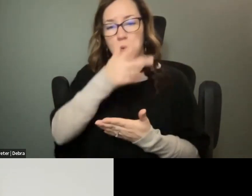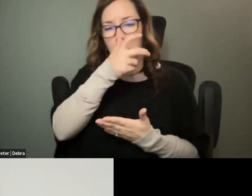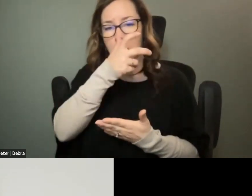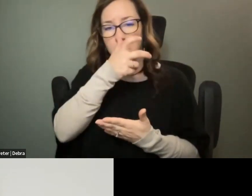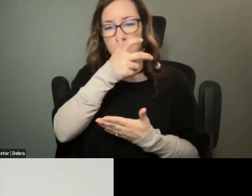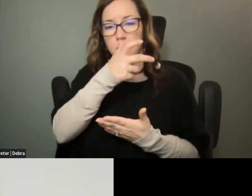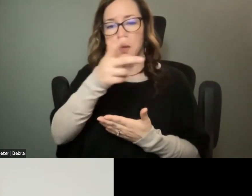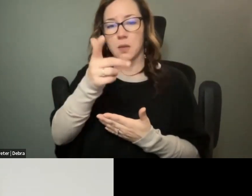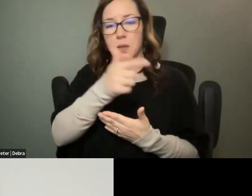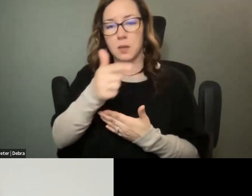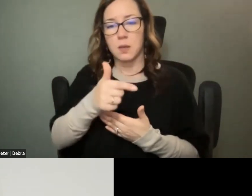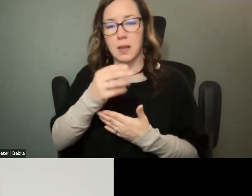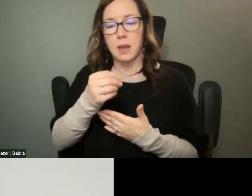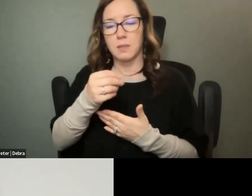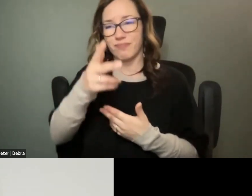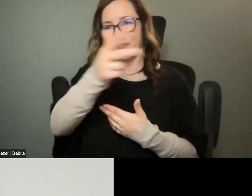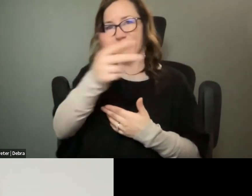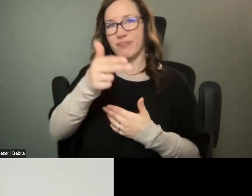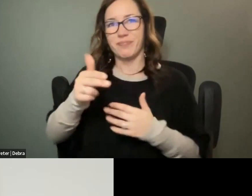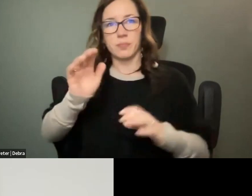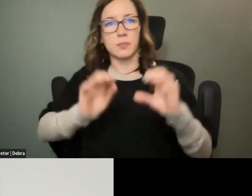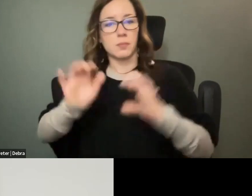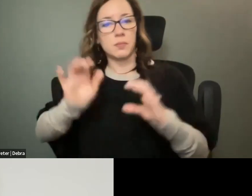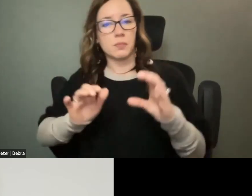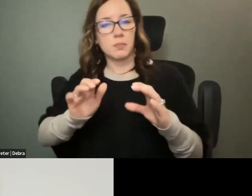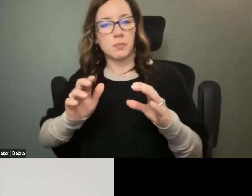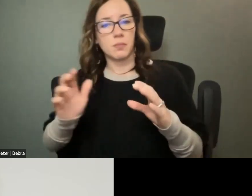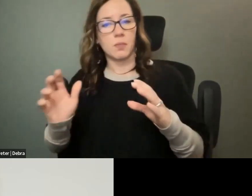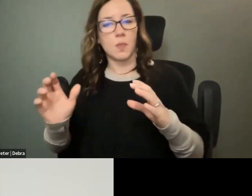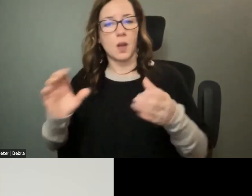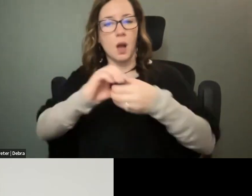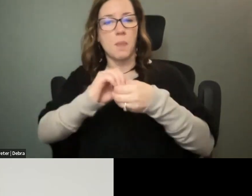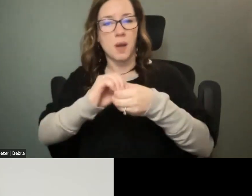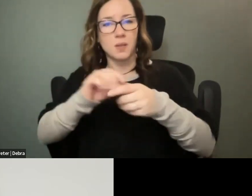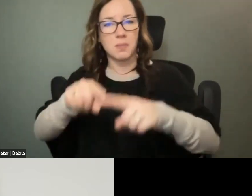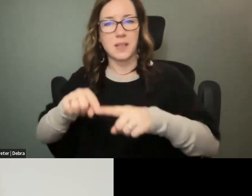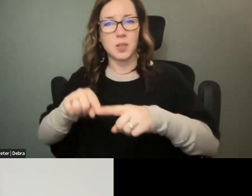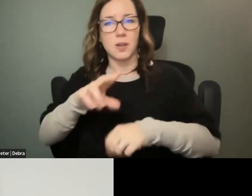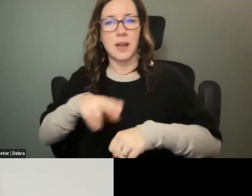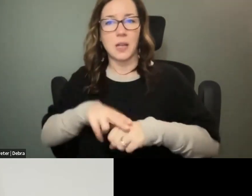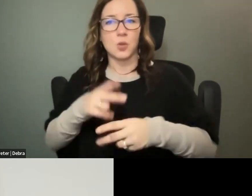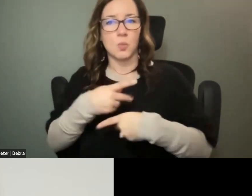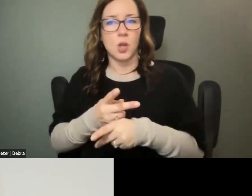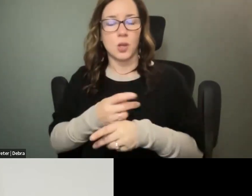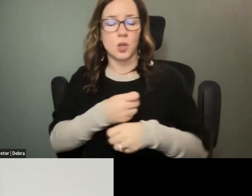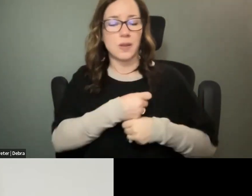and insecticidal compounds based on natural products so